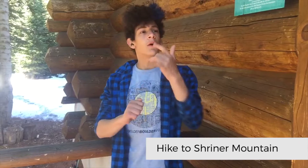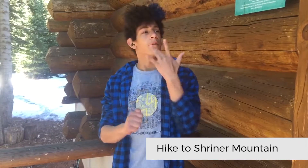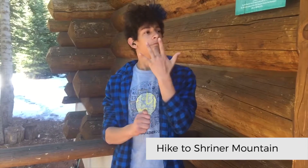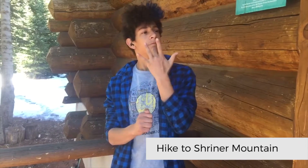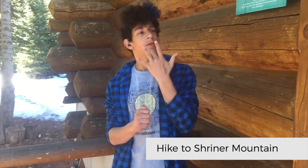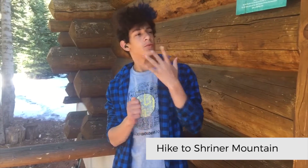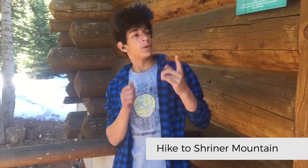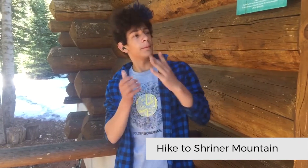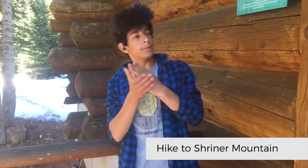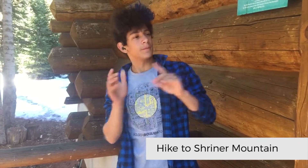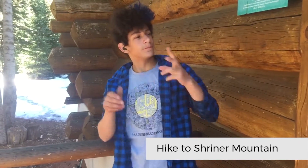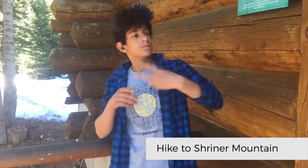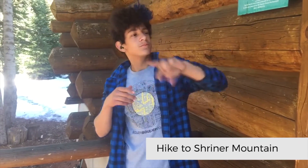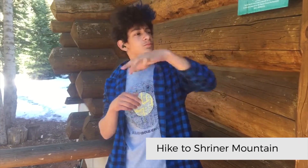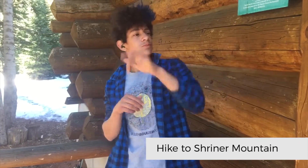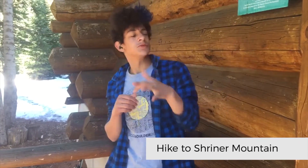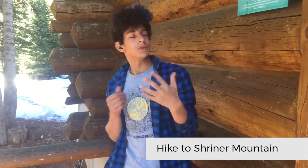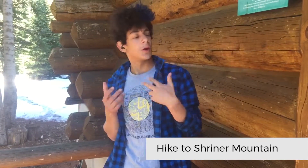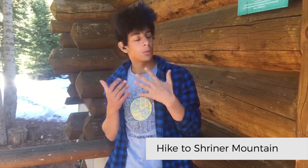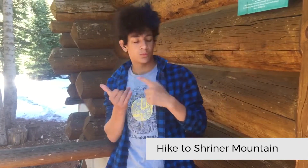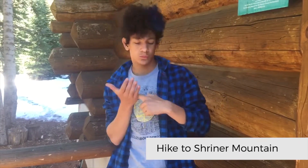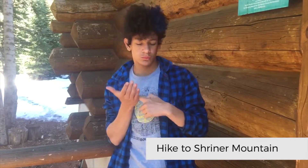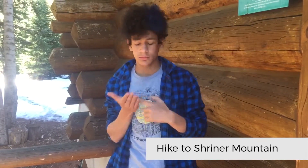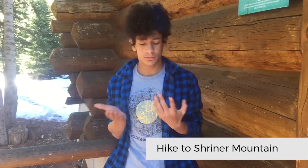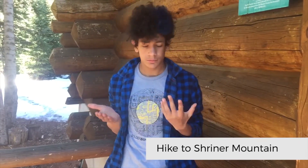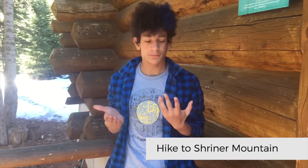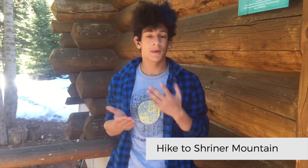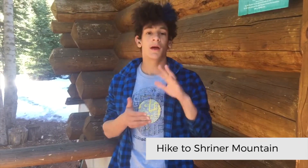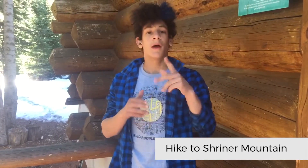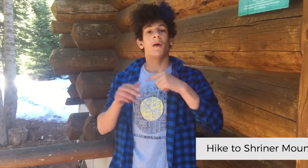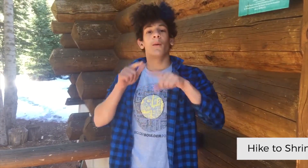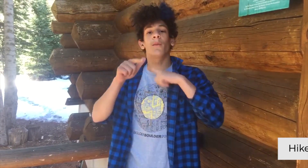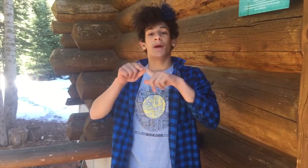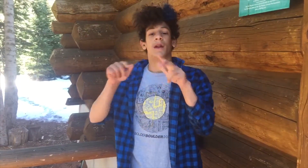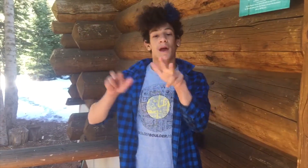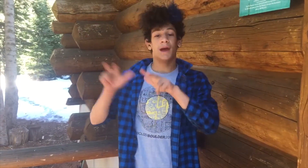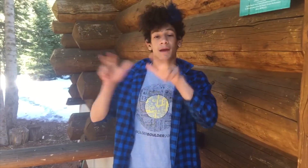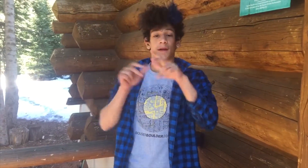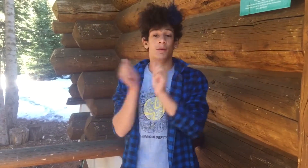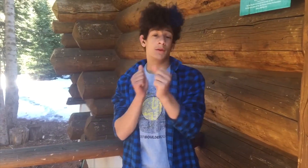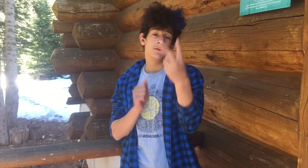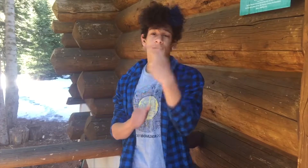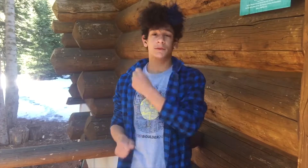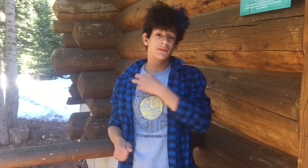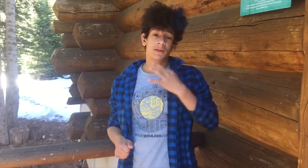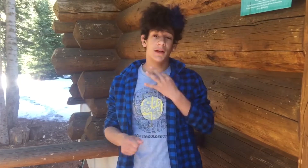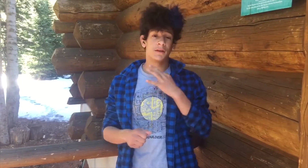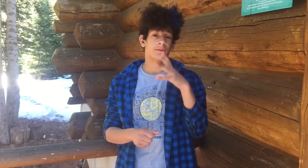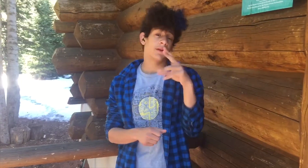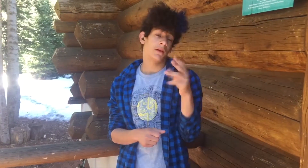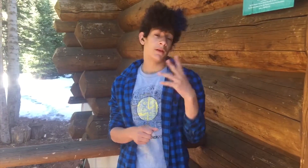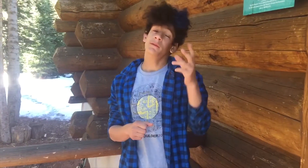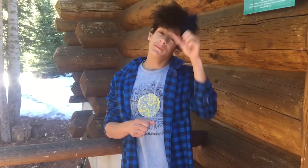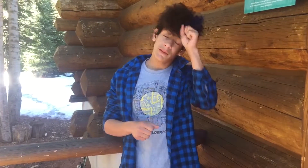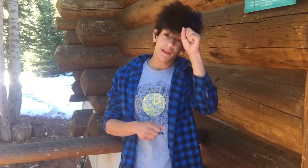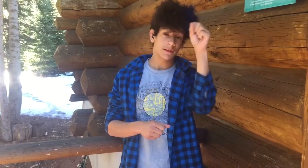My favorite part of the trip was when we went hiking with two staff and Seth and Shadow.